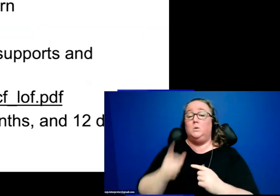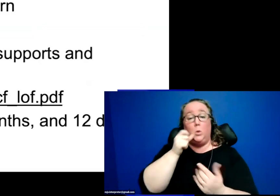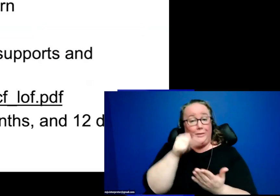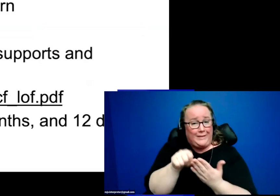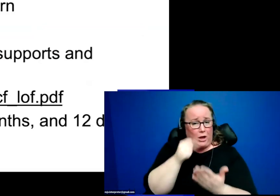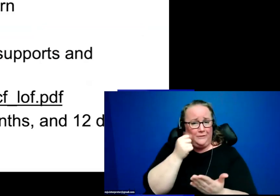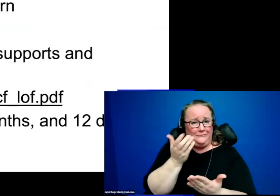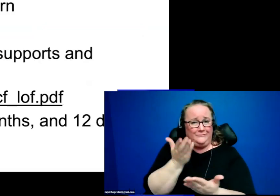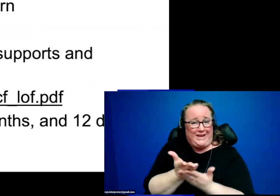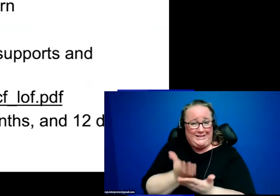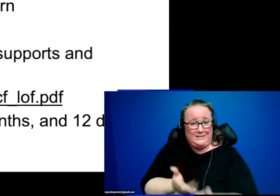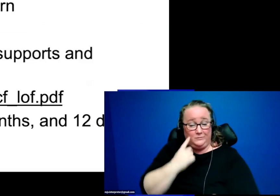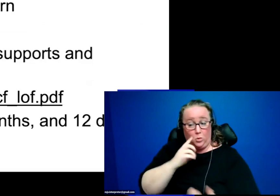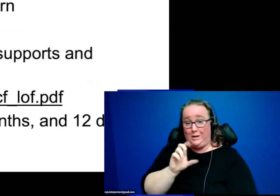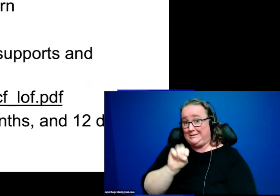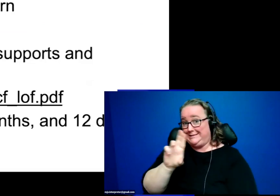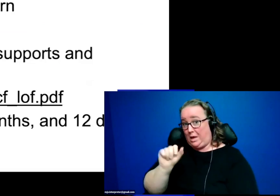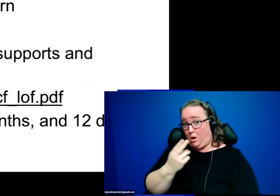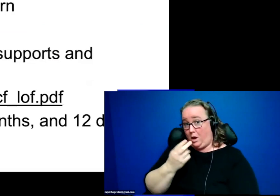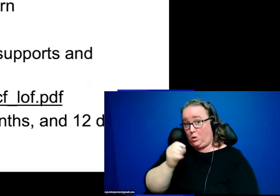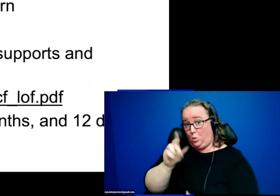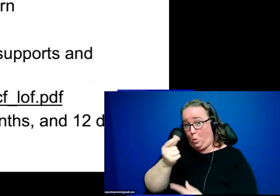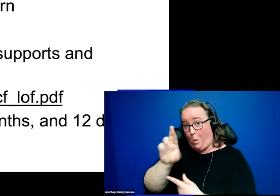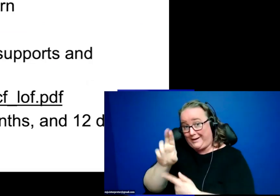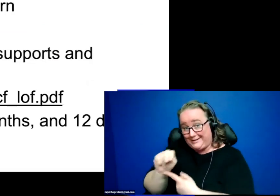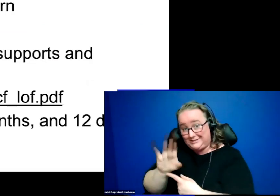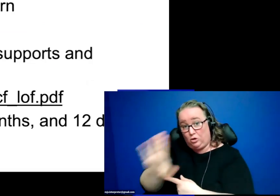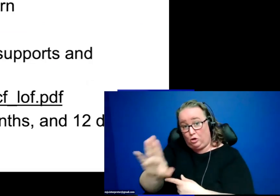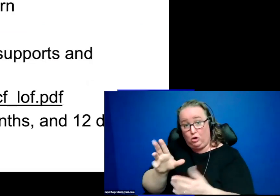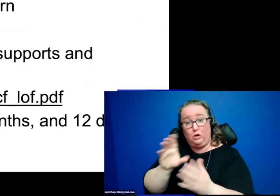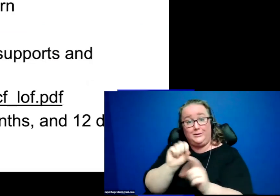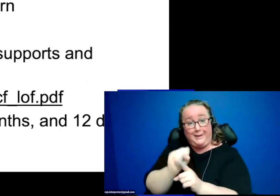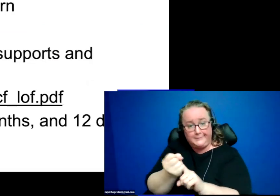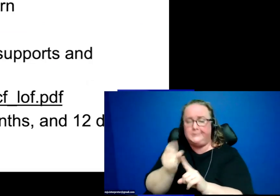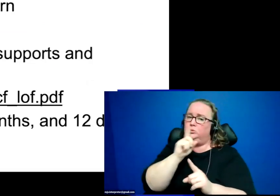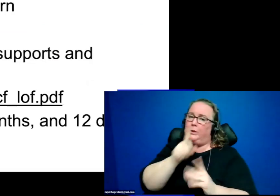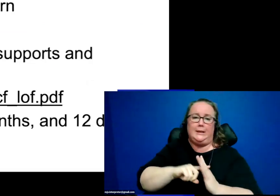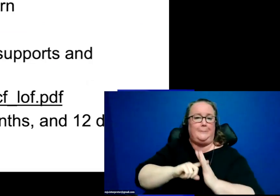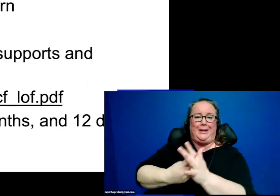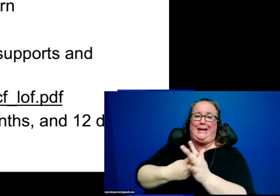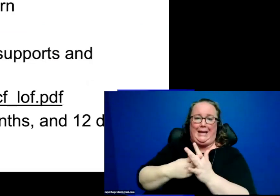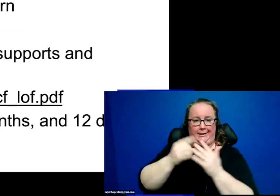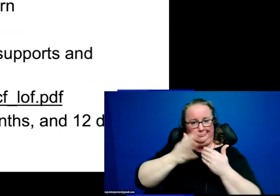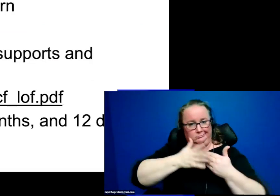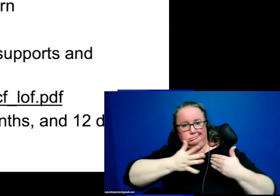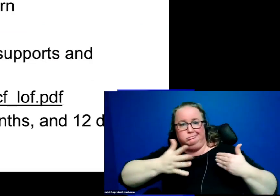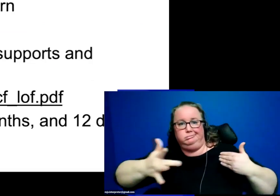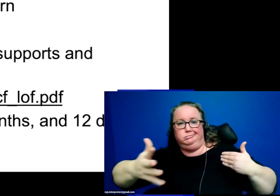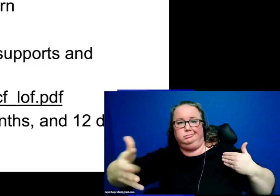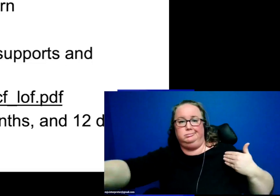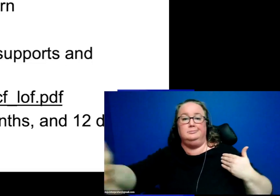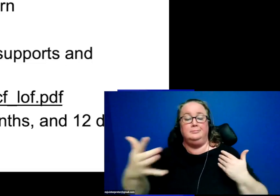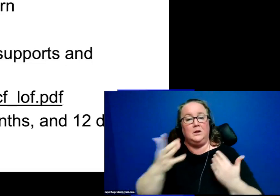the Sarah Gordon case was really sort of the beginning of all of this, and I went through the facts already, but I think what is important